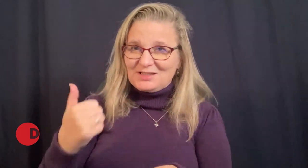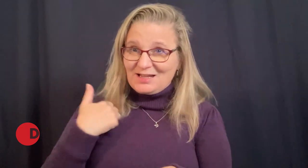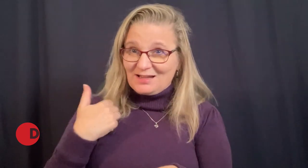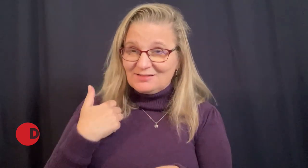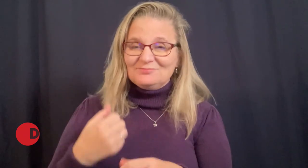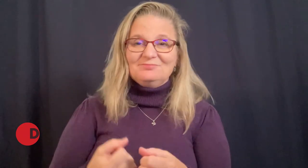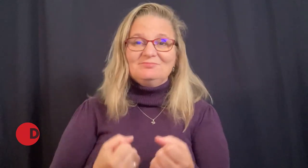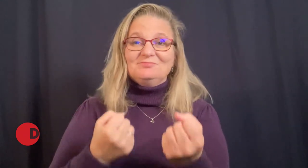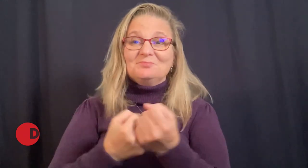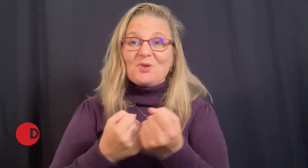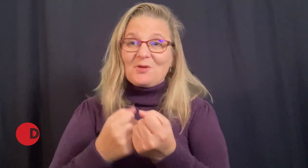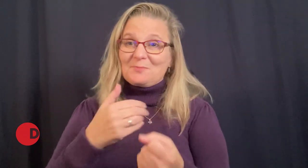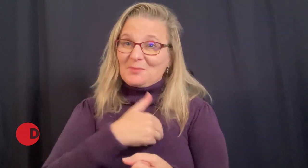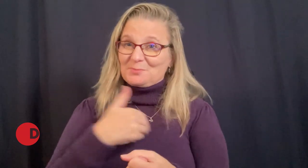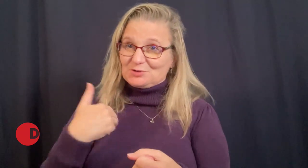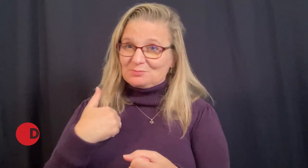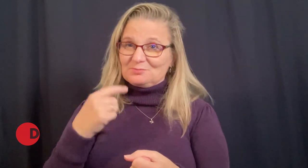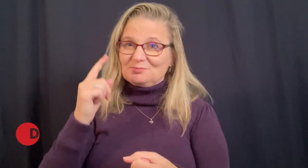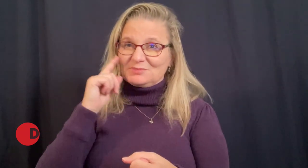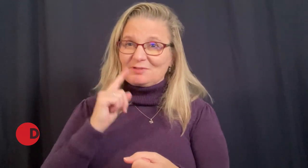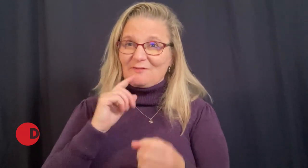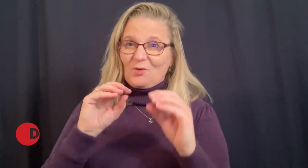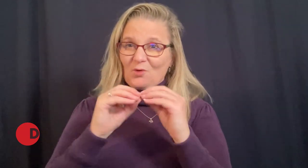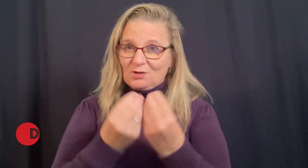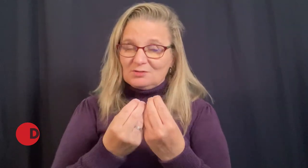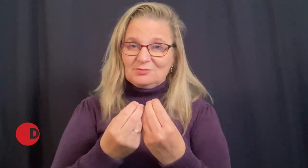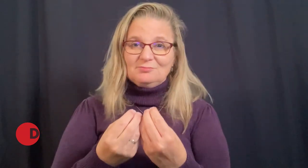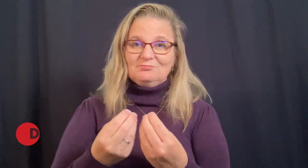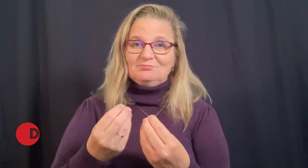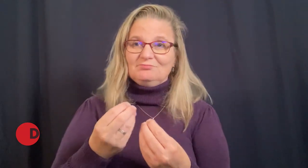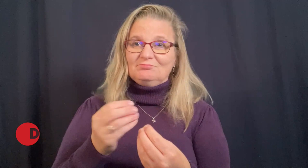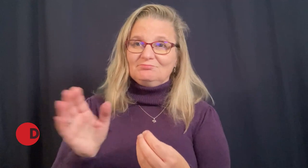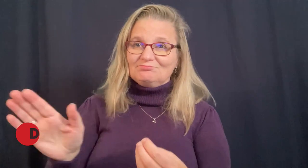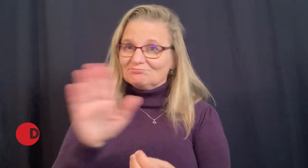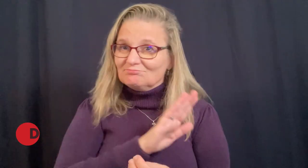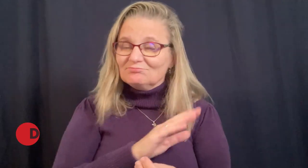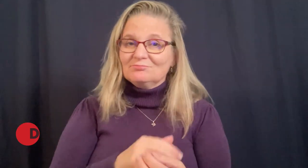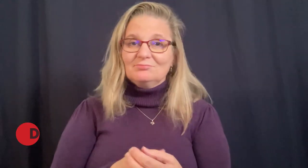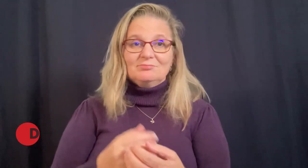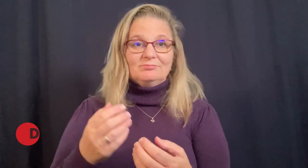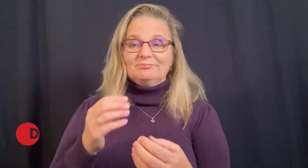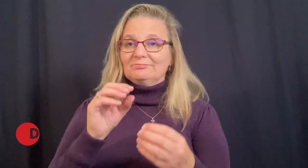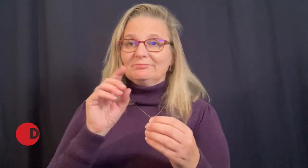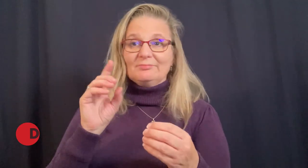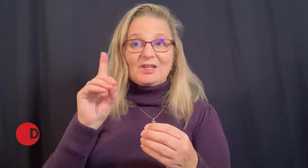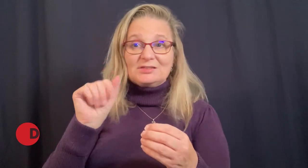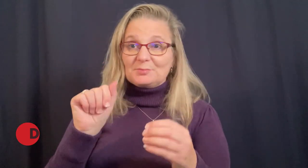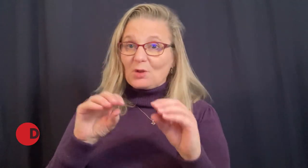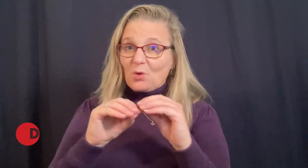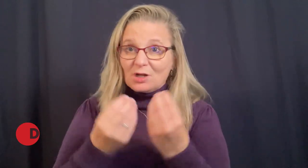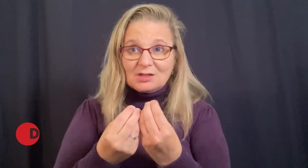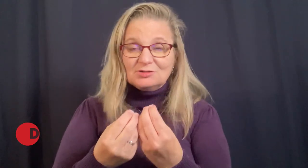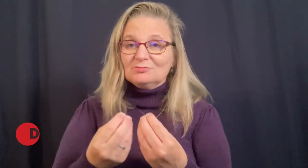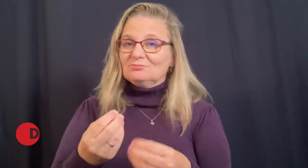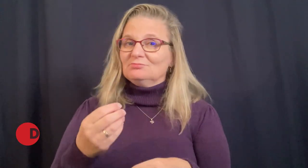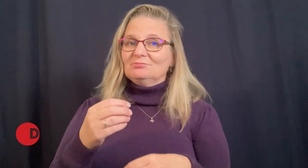in Canada, and support memberships to Deaf organizations or Disability groups